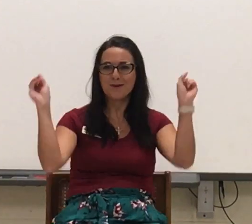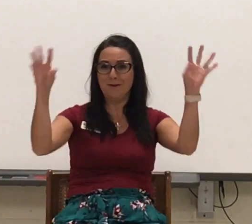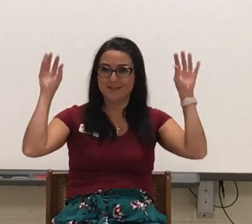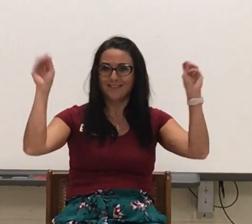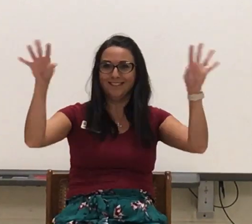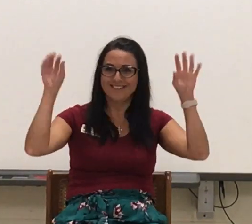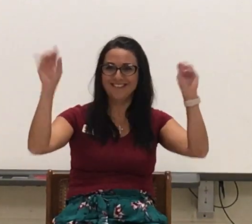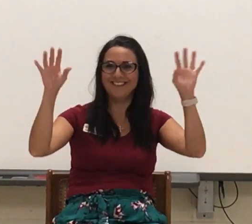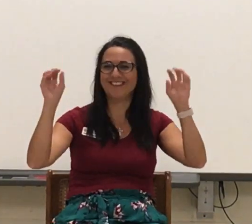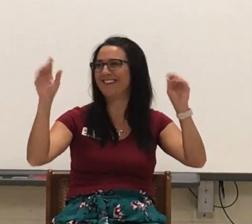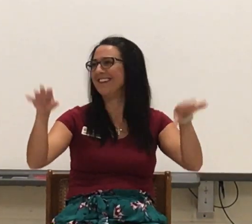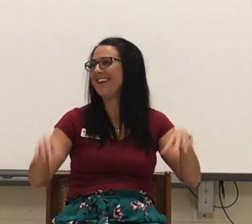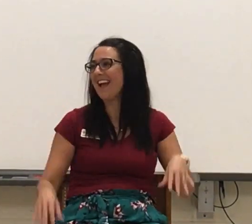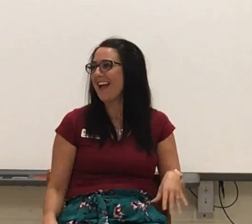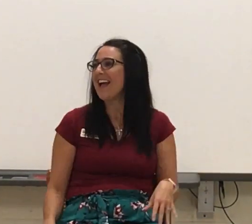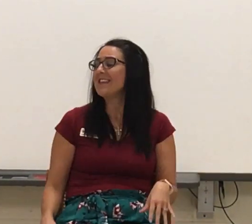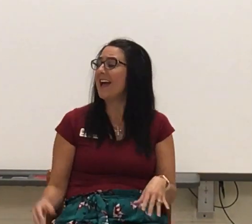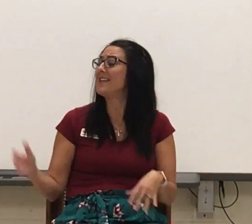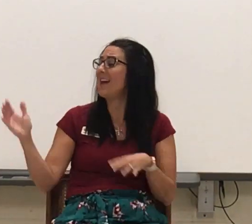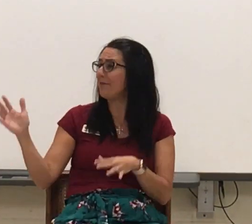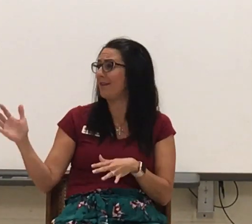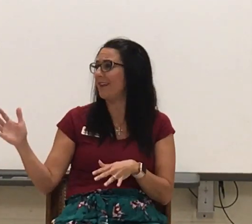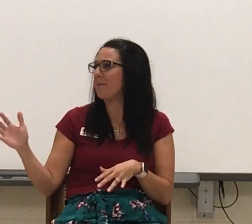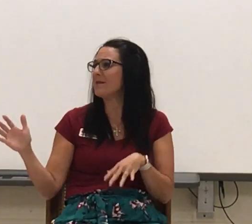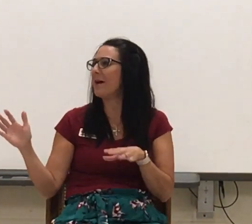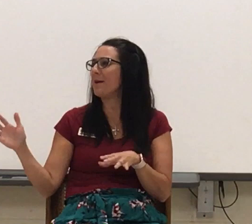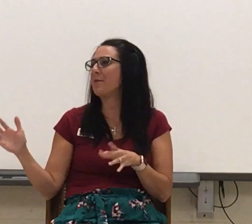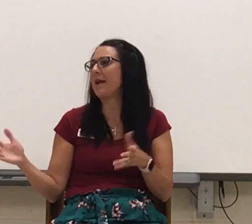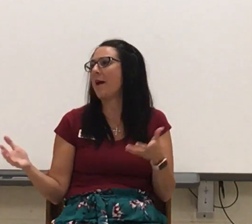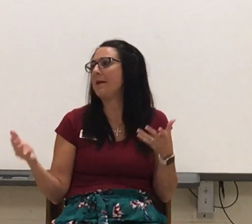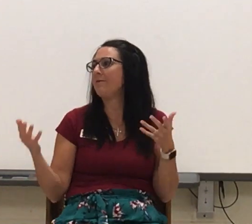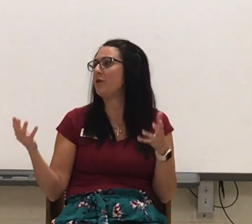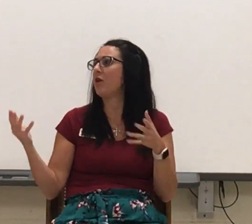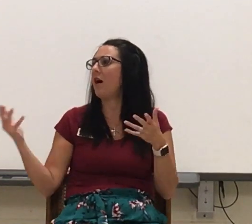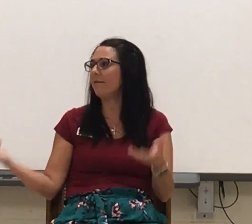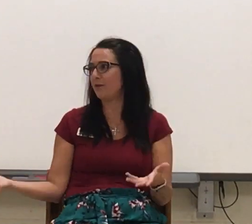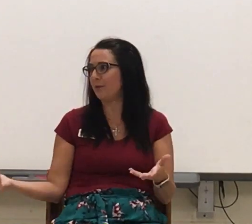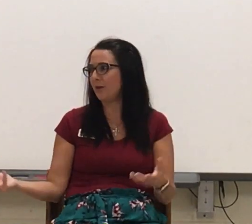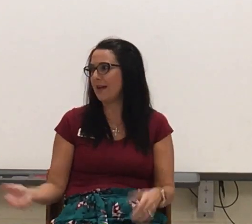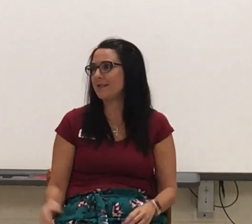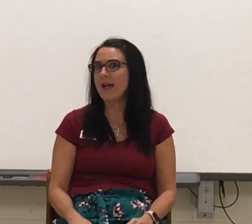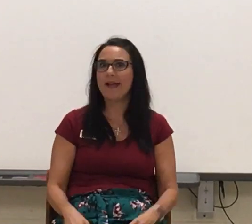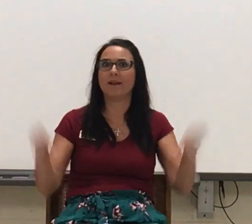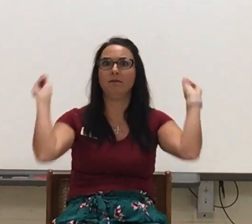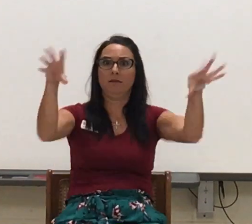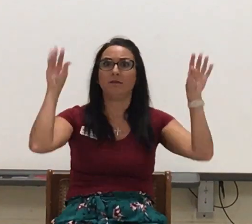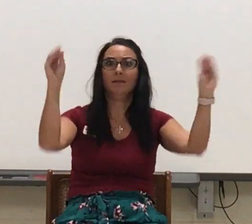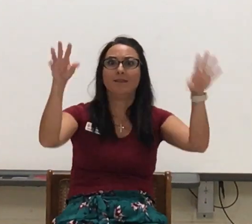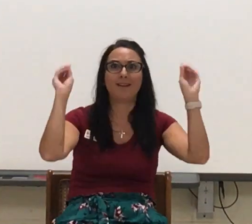Student: And then you can see us... Yeah definitely but some people may not feel comfortable saying...